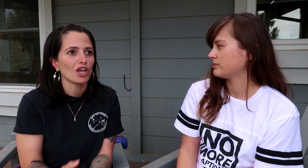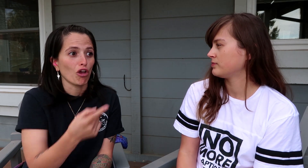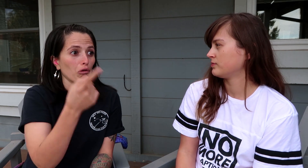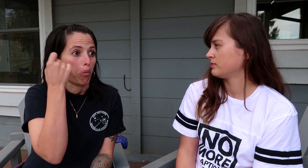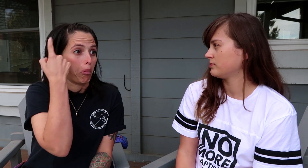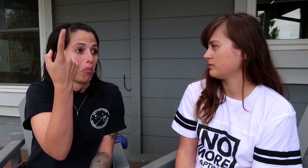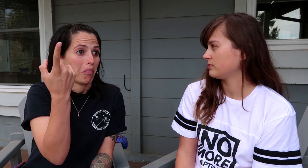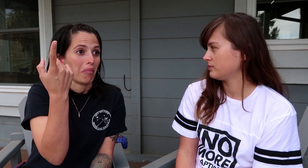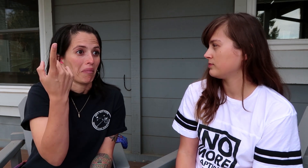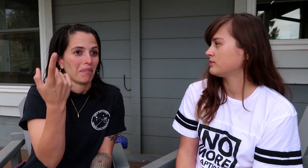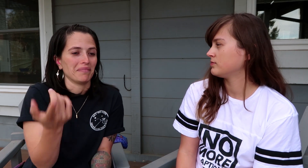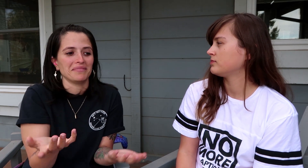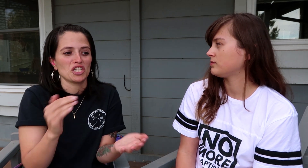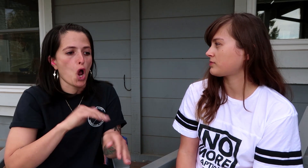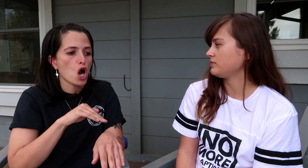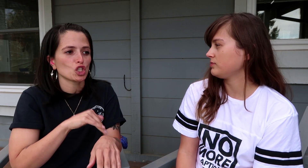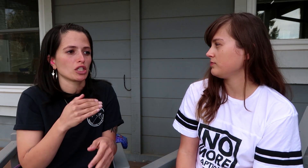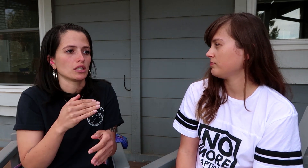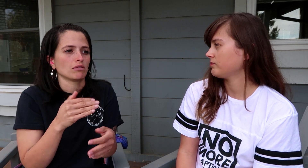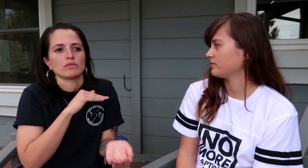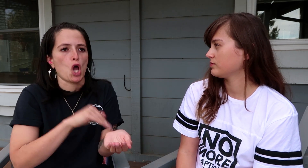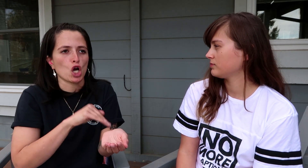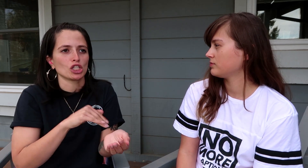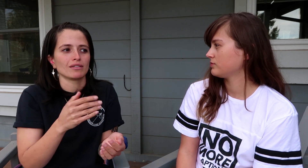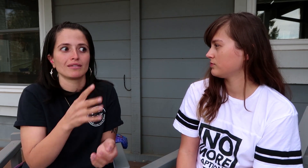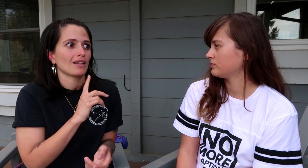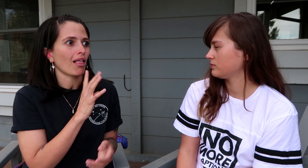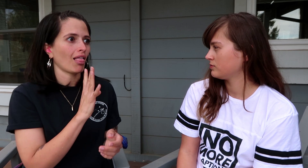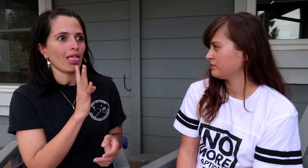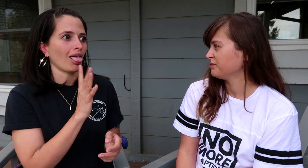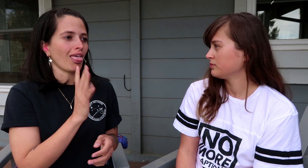because you don't know what the doctors are saying